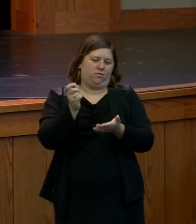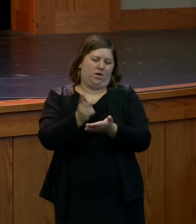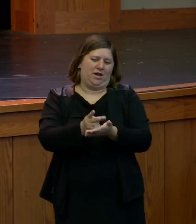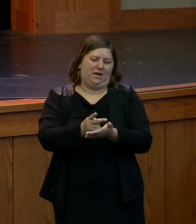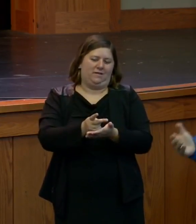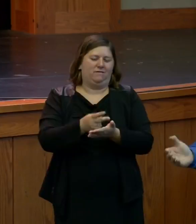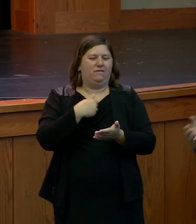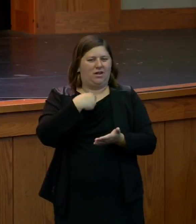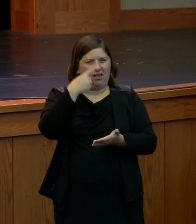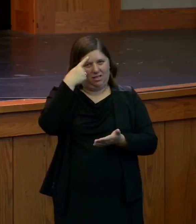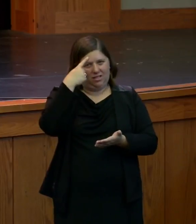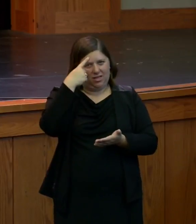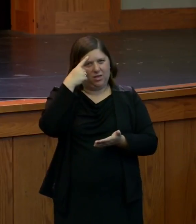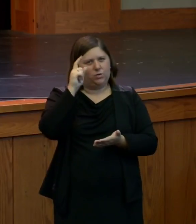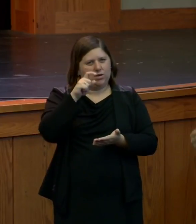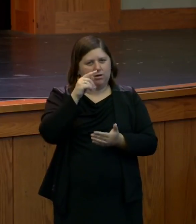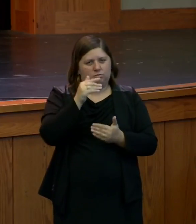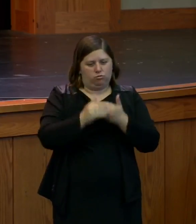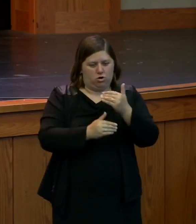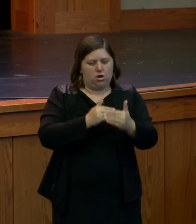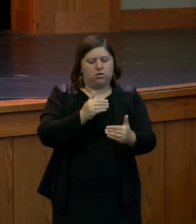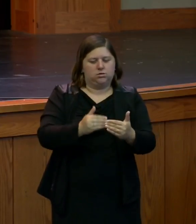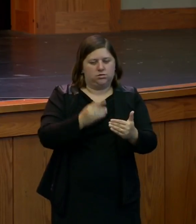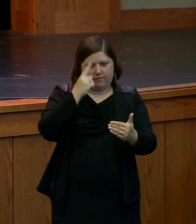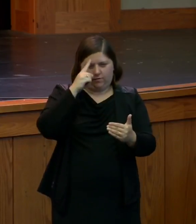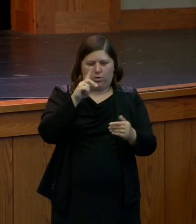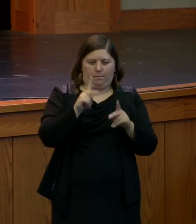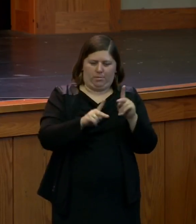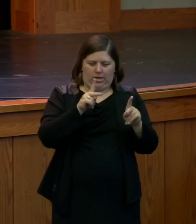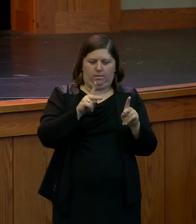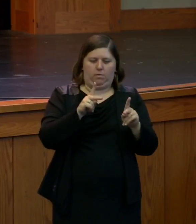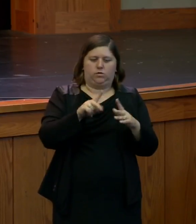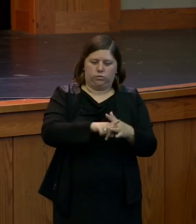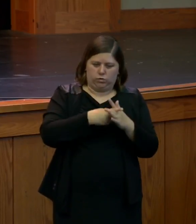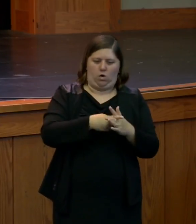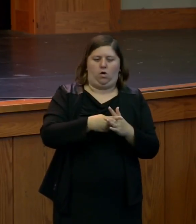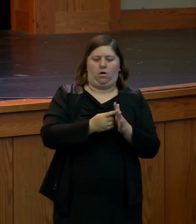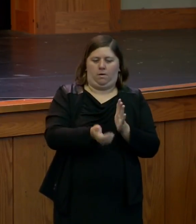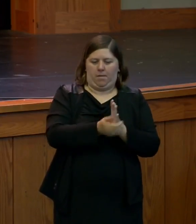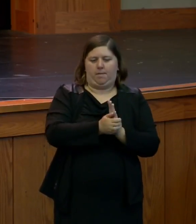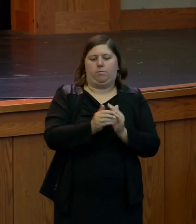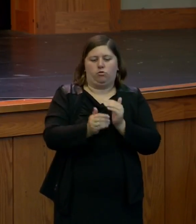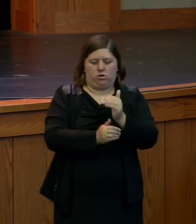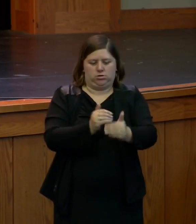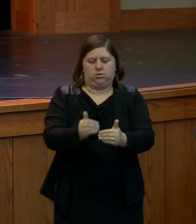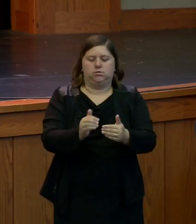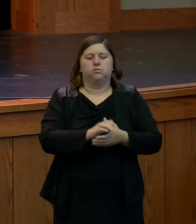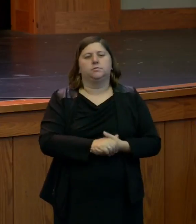I DO THINK WE NEED A PROCESS FOR THIS TO START WITH THE PUBLIC AS WELL.